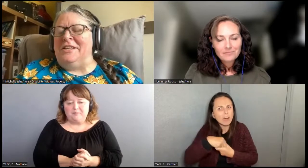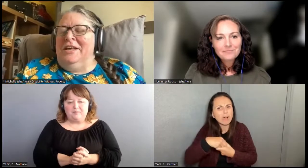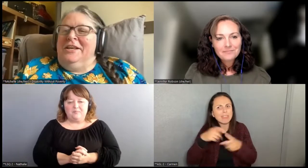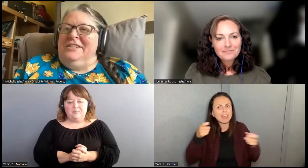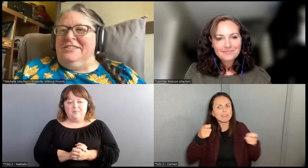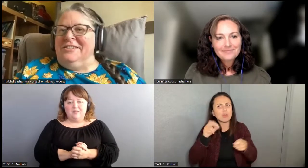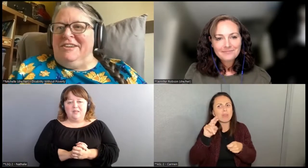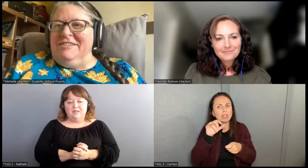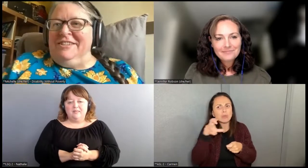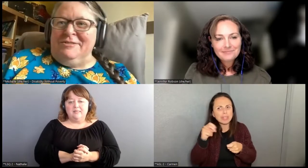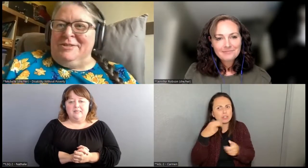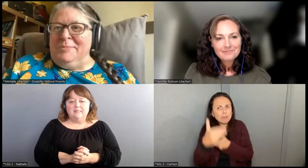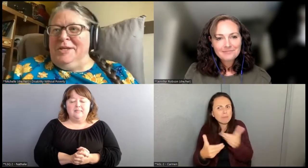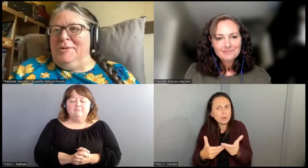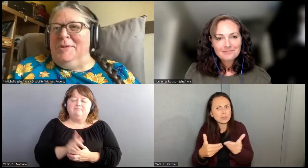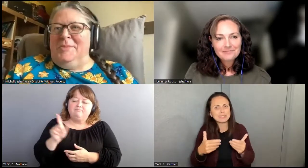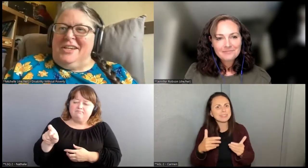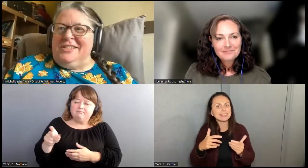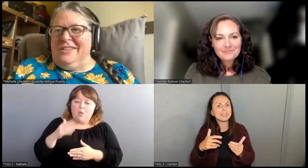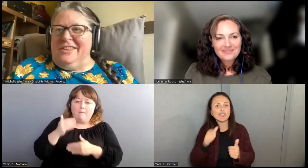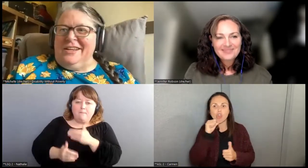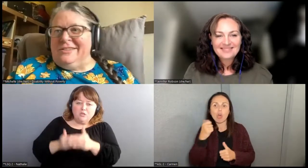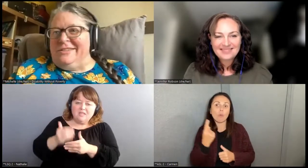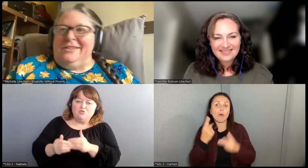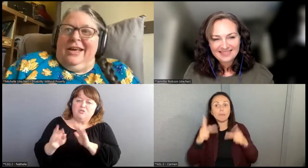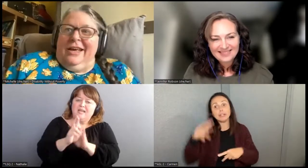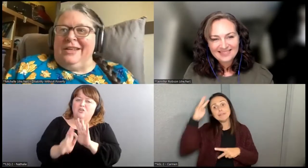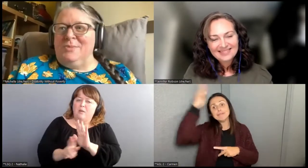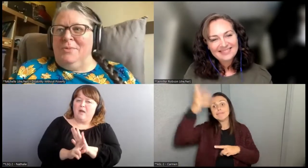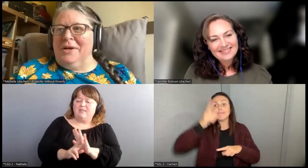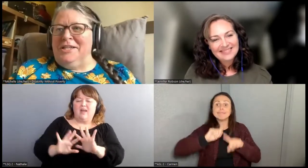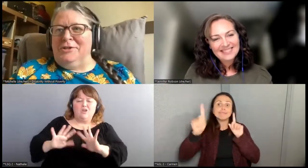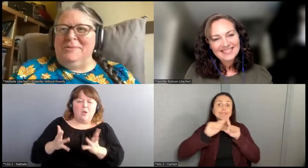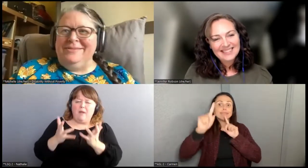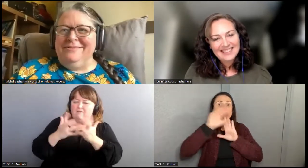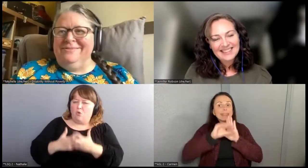IT IS NOT SOMEBODY COMING UP WITH A LIST OF THINGS, AND HAY, THAT'S WHAT WE ARE GOING